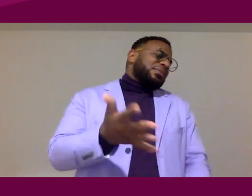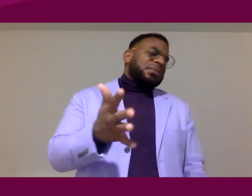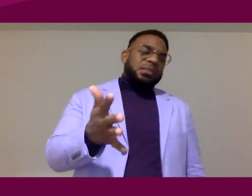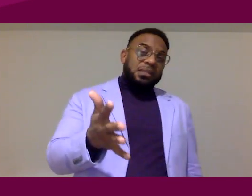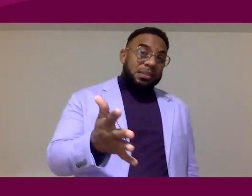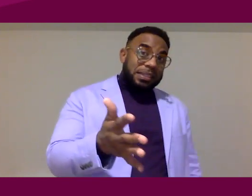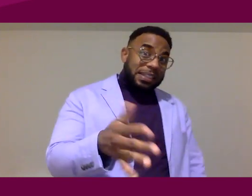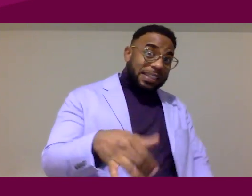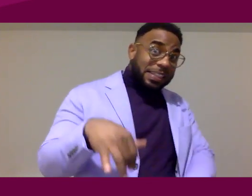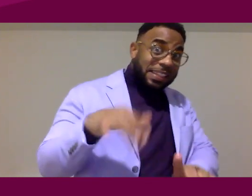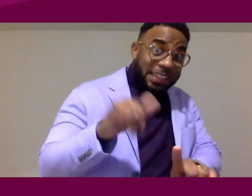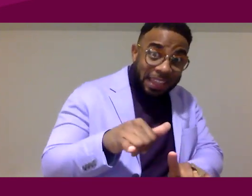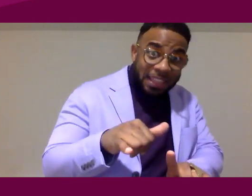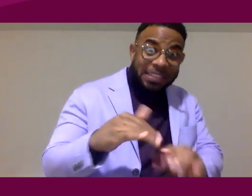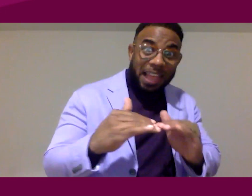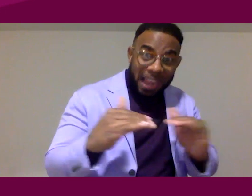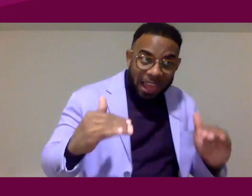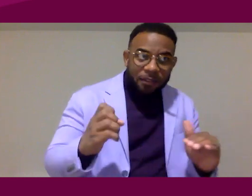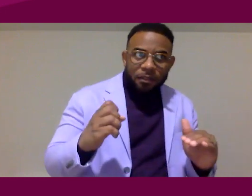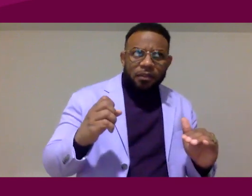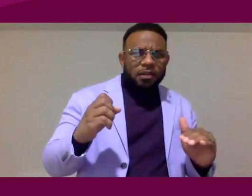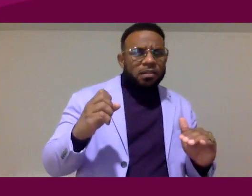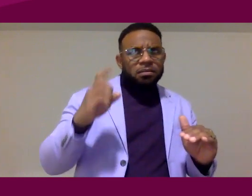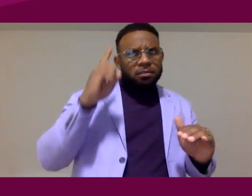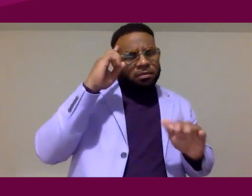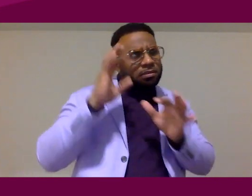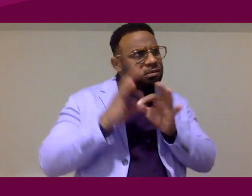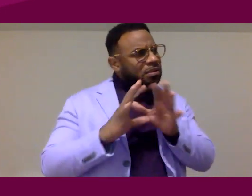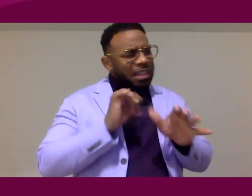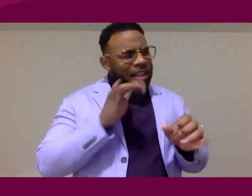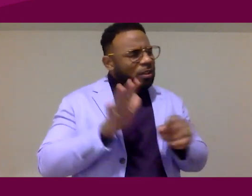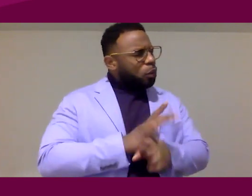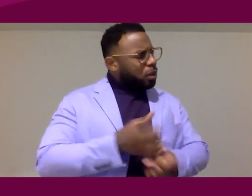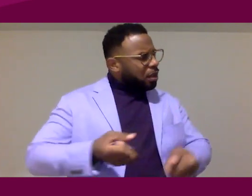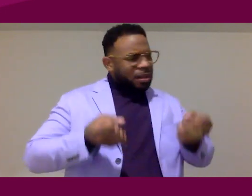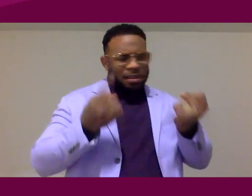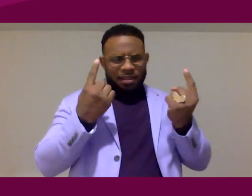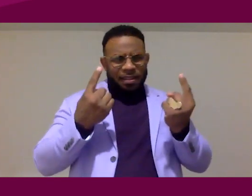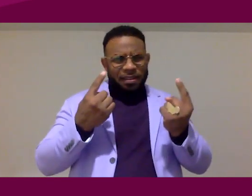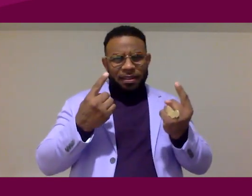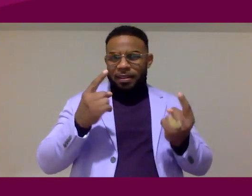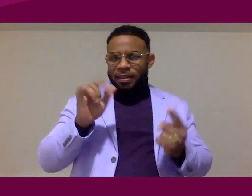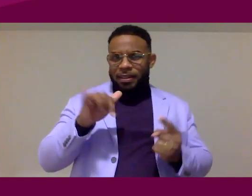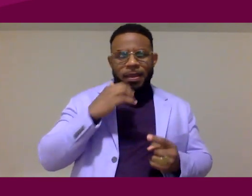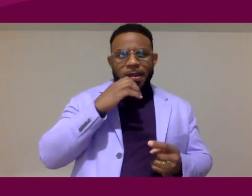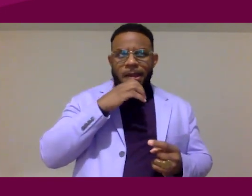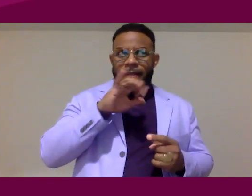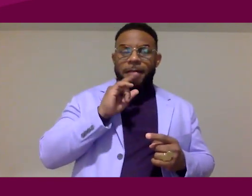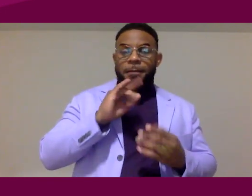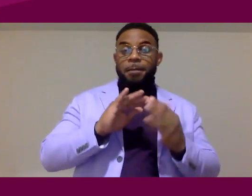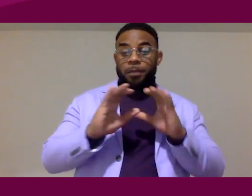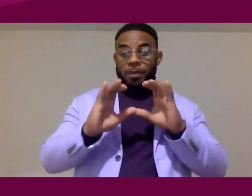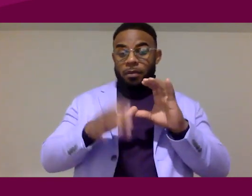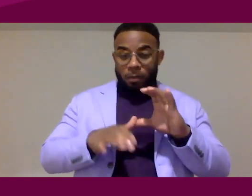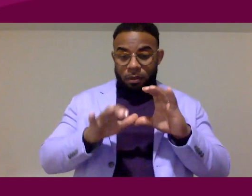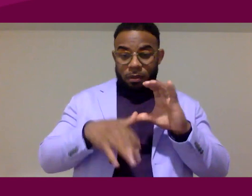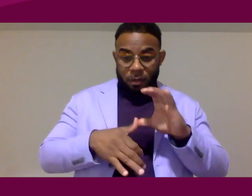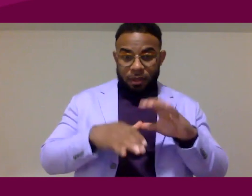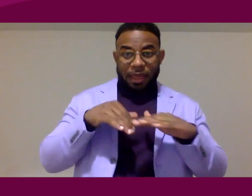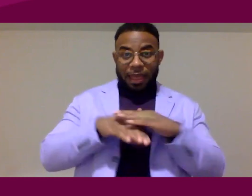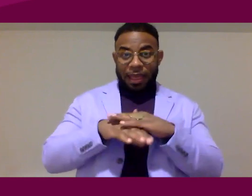But that's a level of not totally understanding that this is a communication access need.